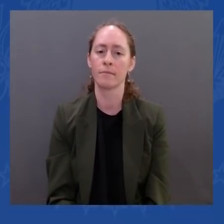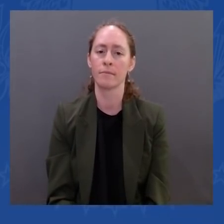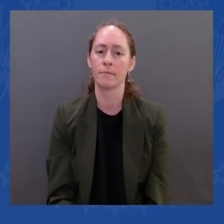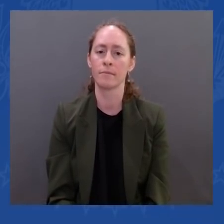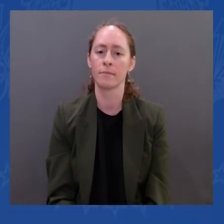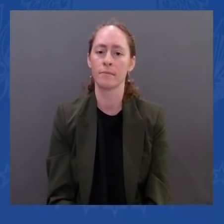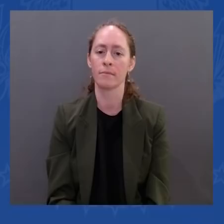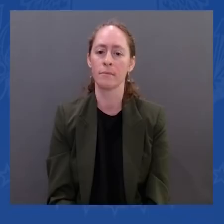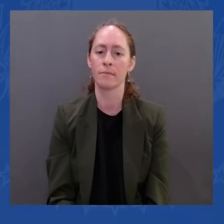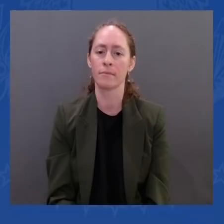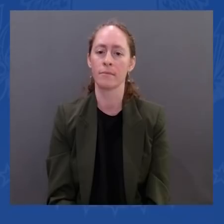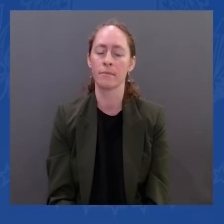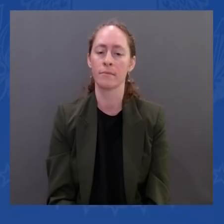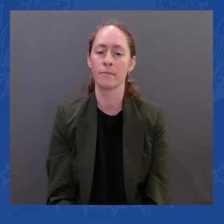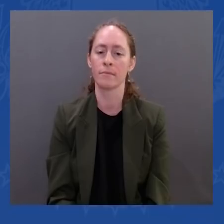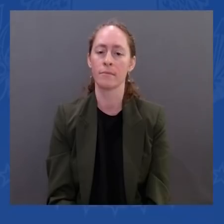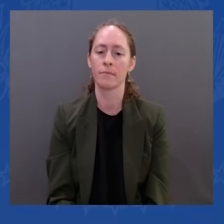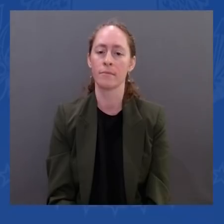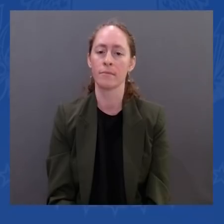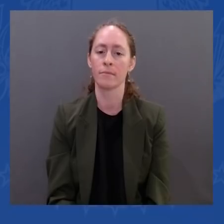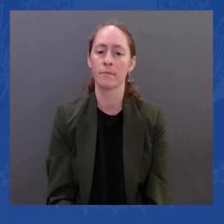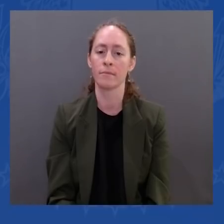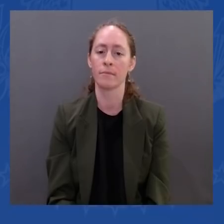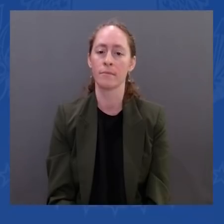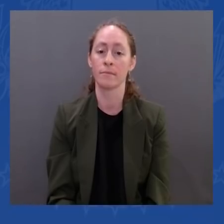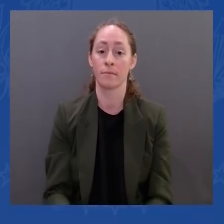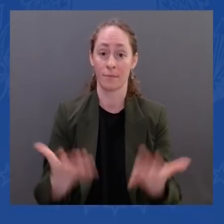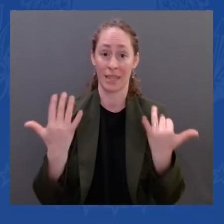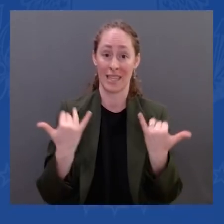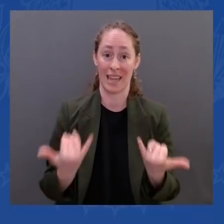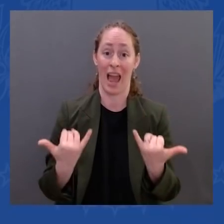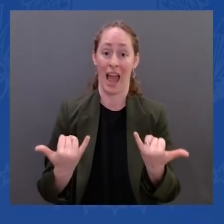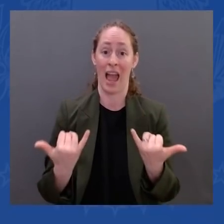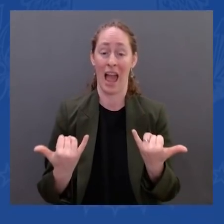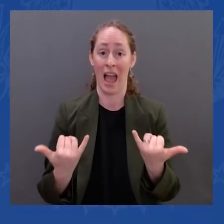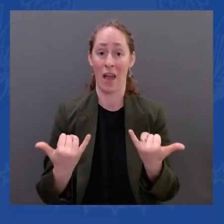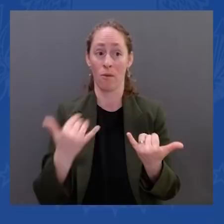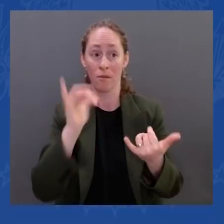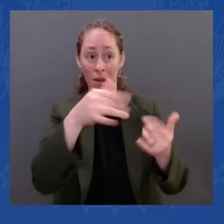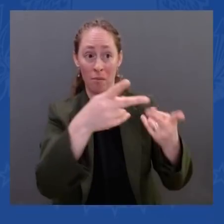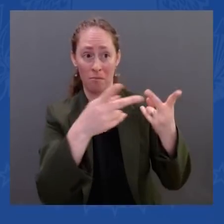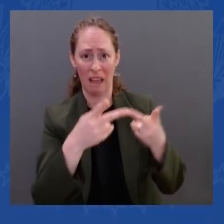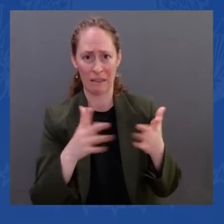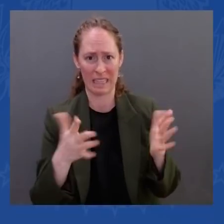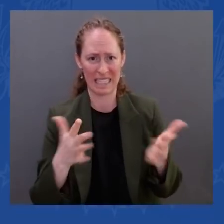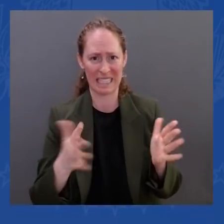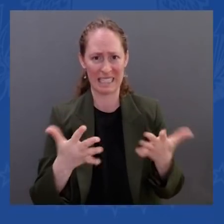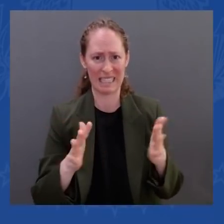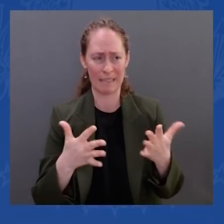Unilateral attempt to change the status quo by force, like Russia's aggression against Ukraine this time,